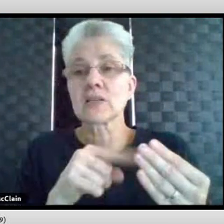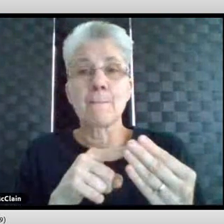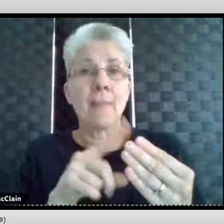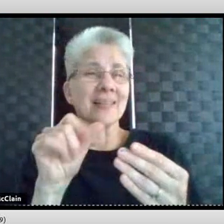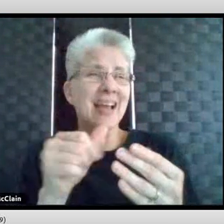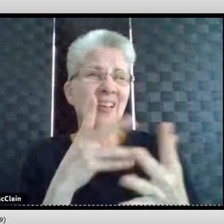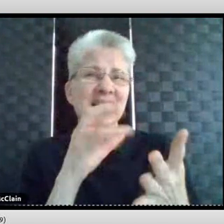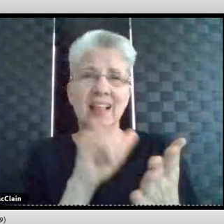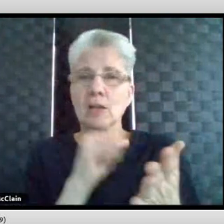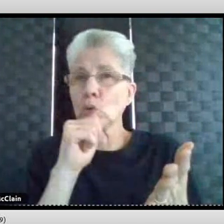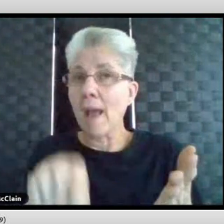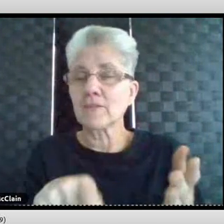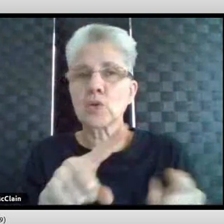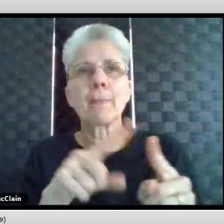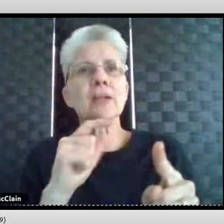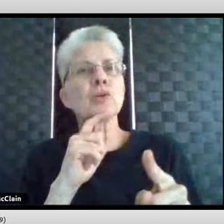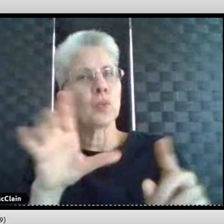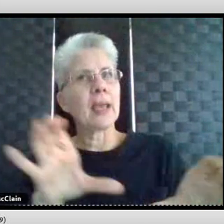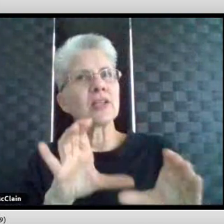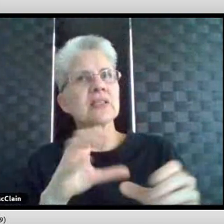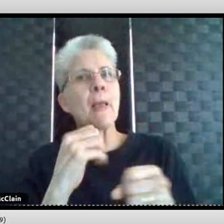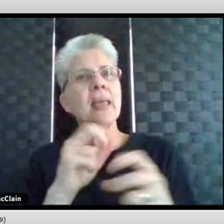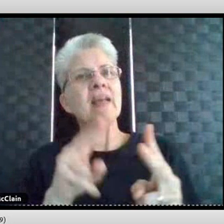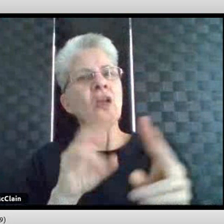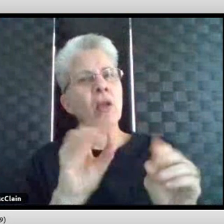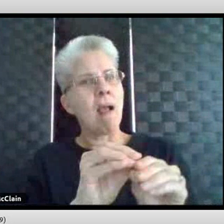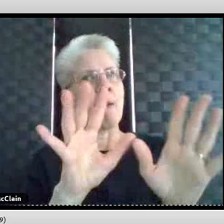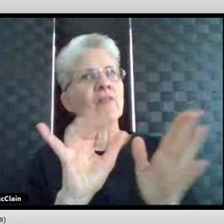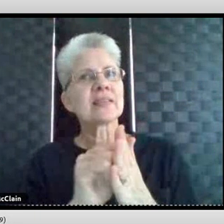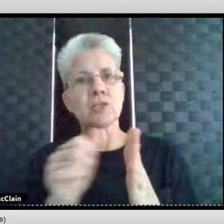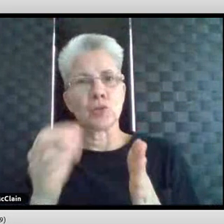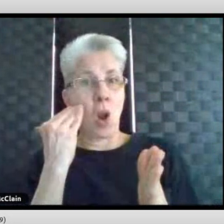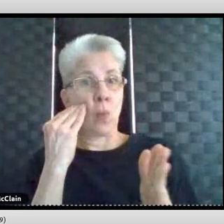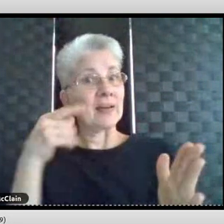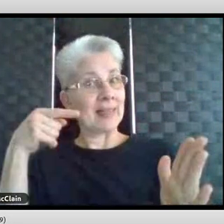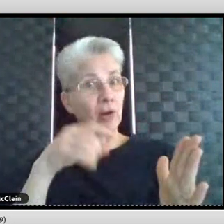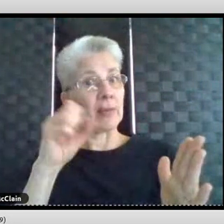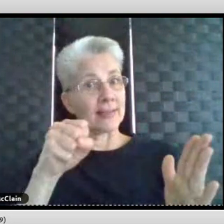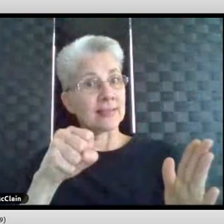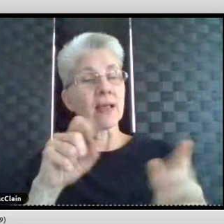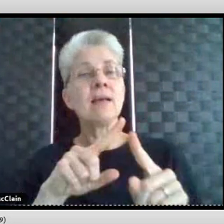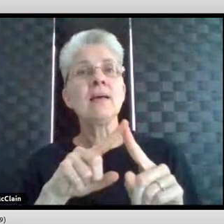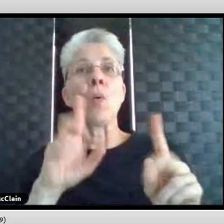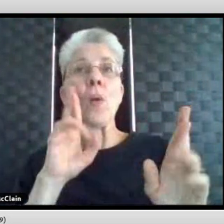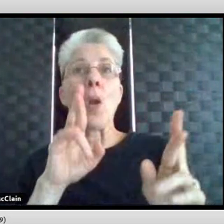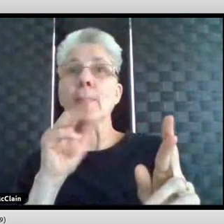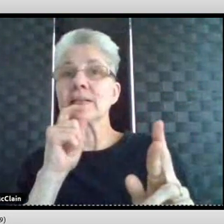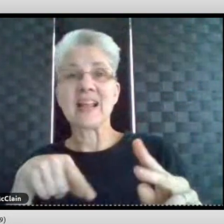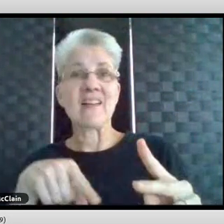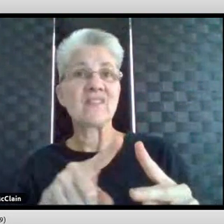and things like that, but you could just make it very obvious that you're aware that it's there. We hope that doesn't offend anybody,